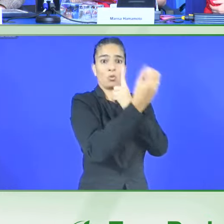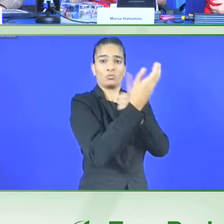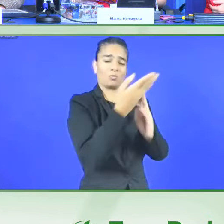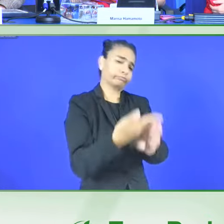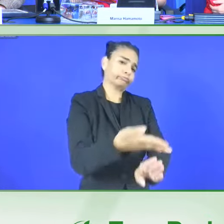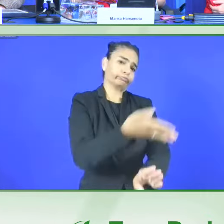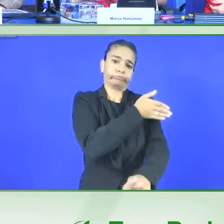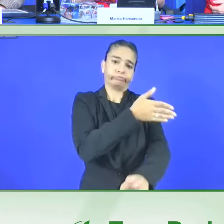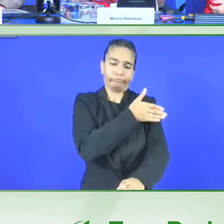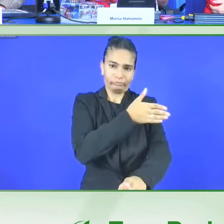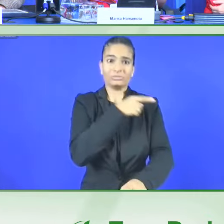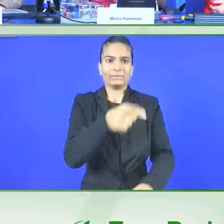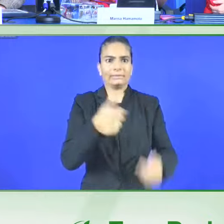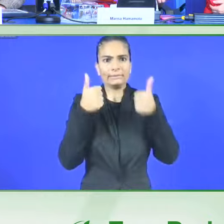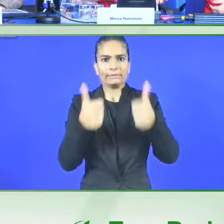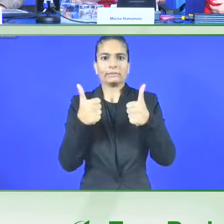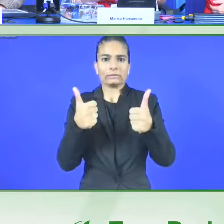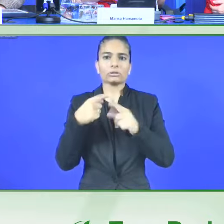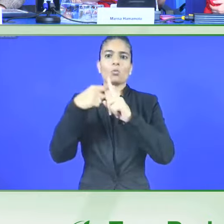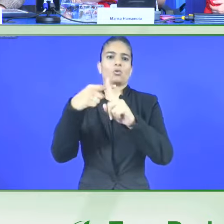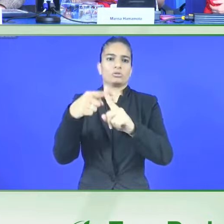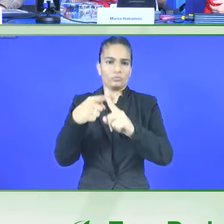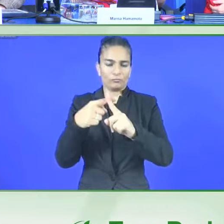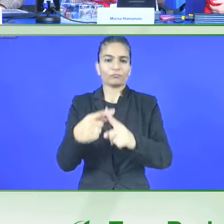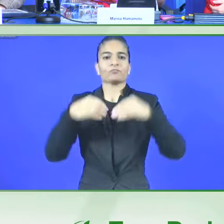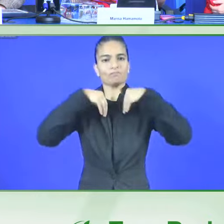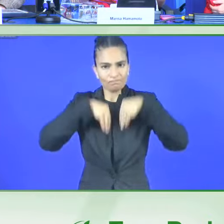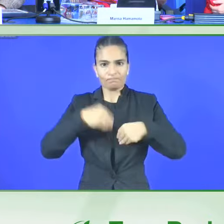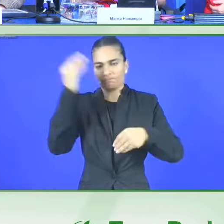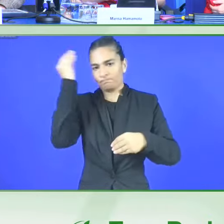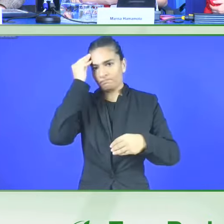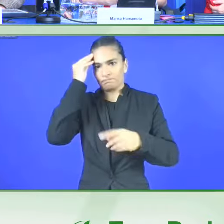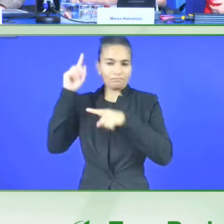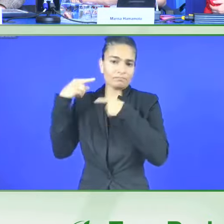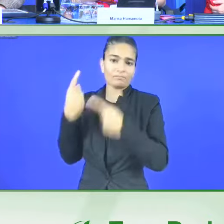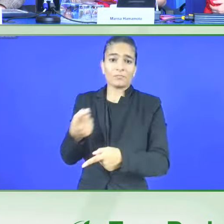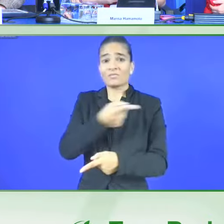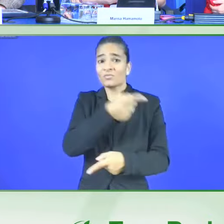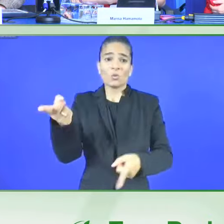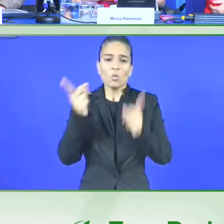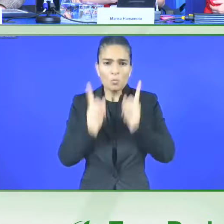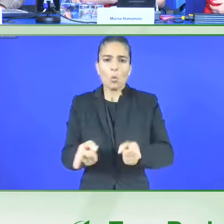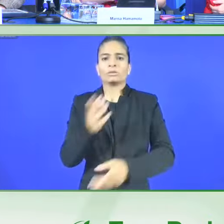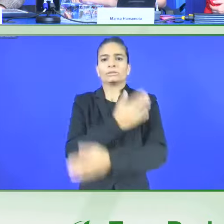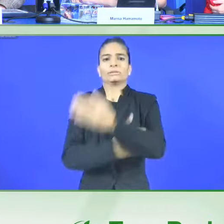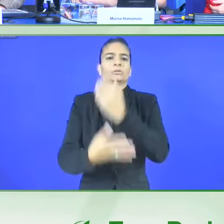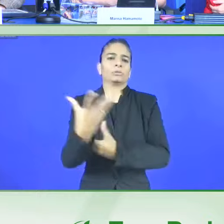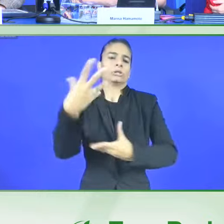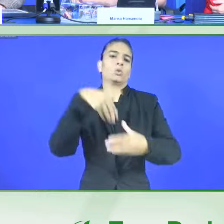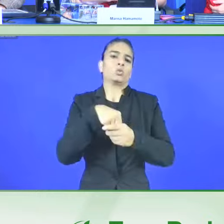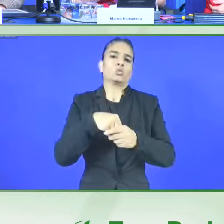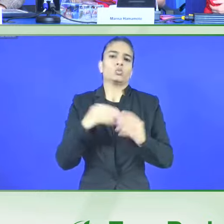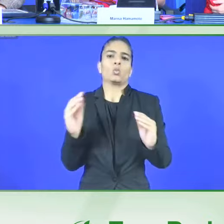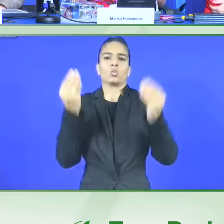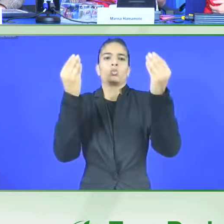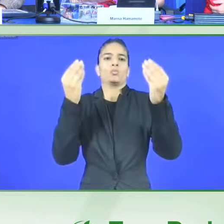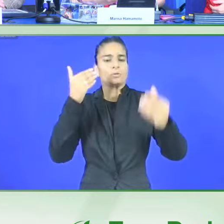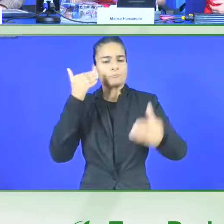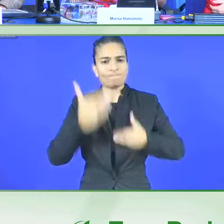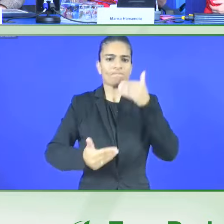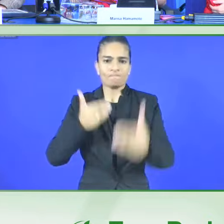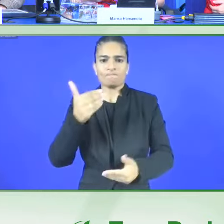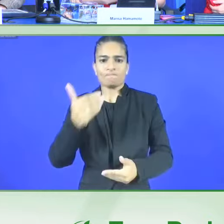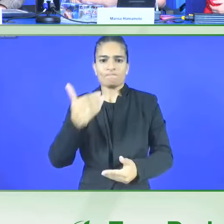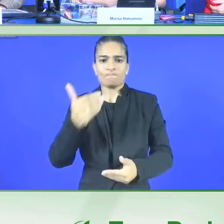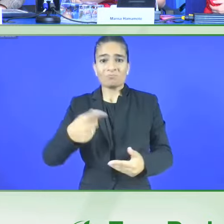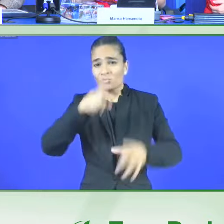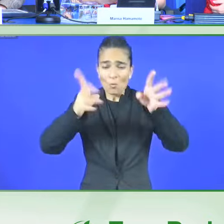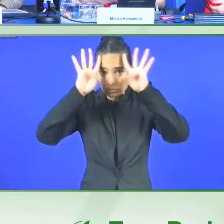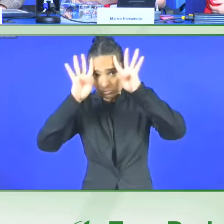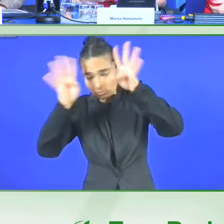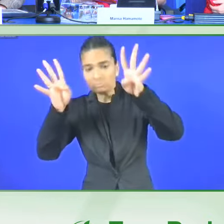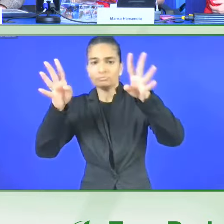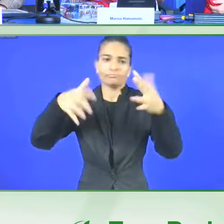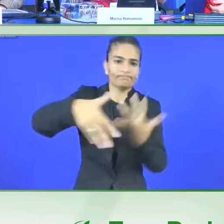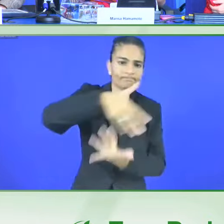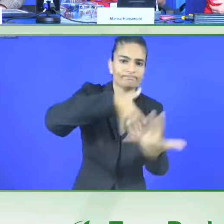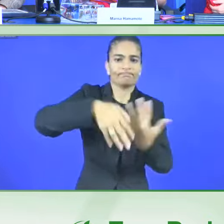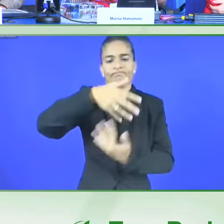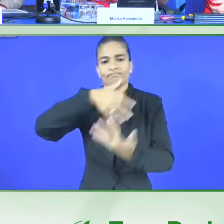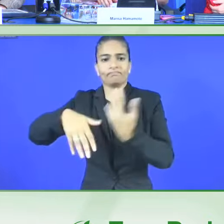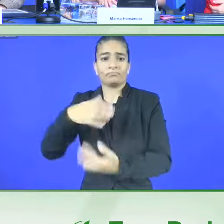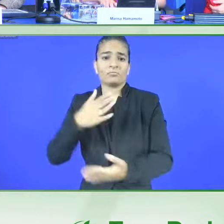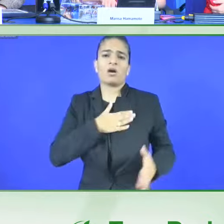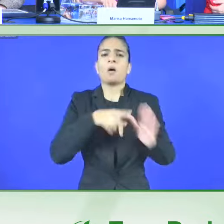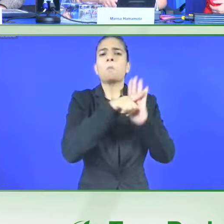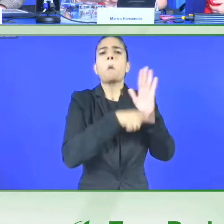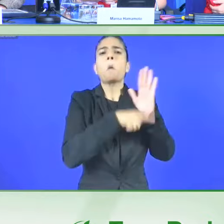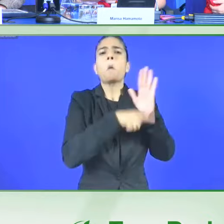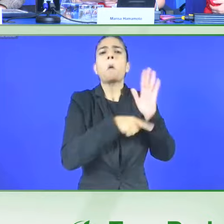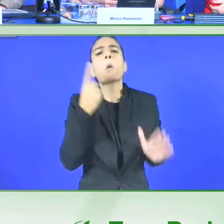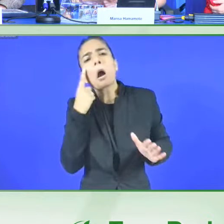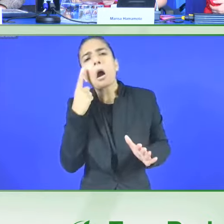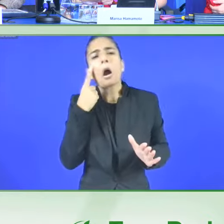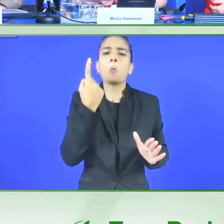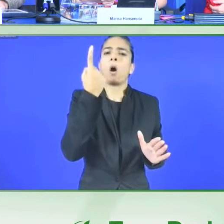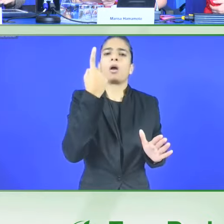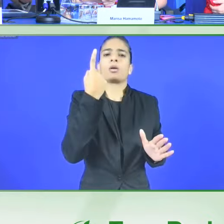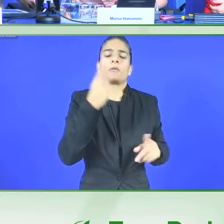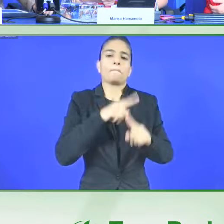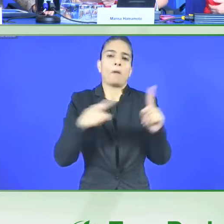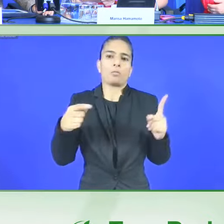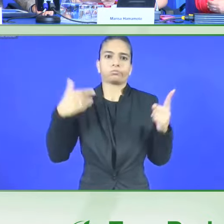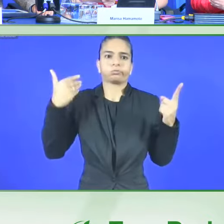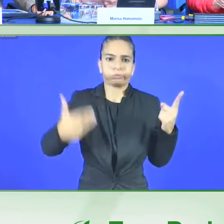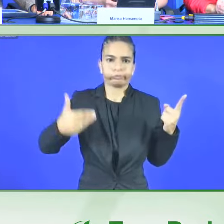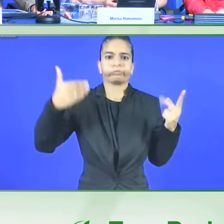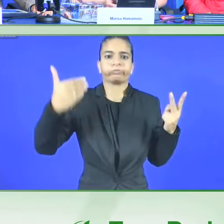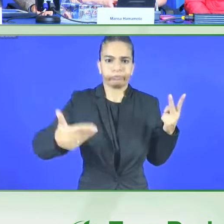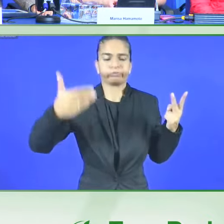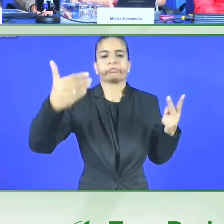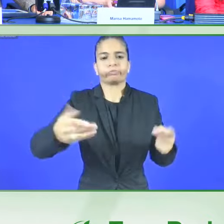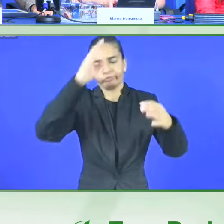A man in a wheelchair lays on the floor and holds a man with a press like like doing a